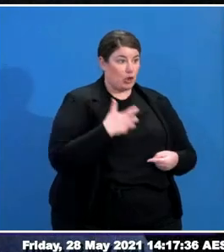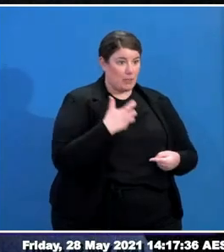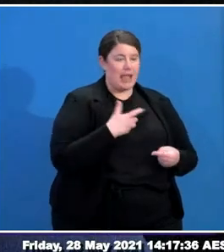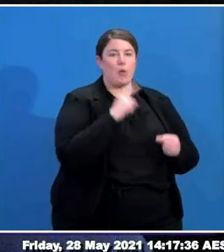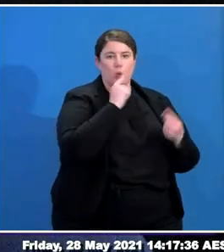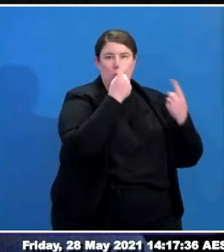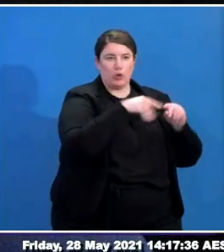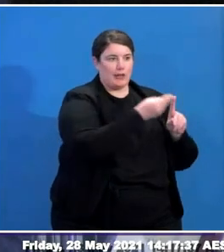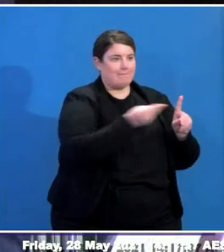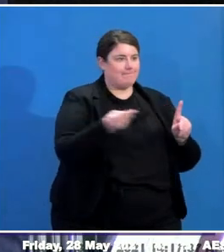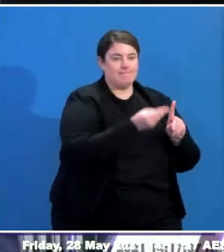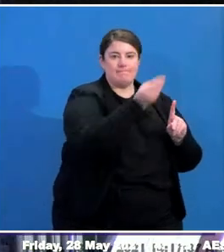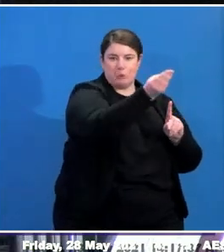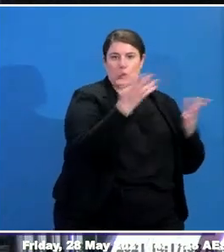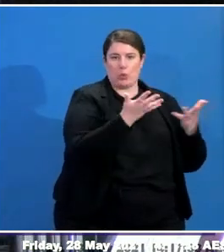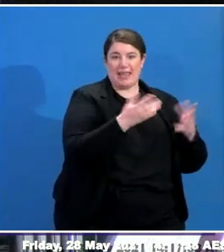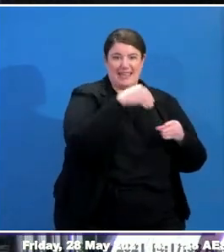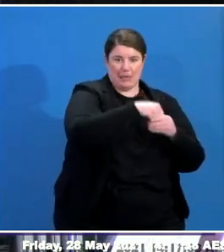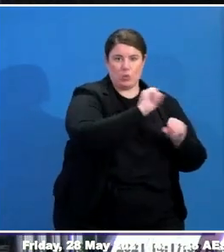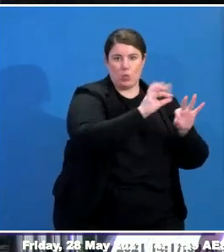That is the way it is meant to work.